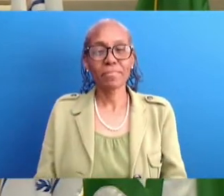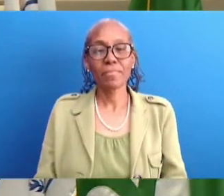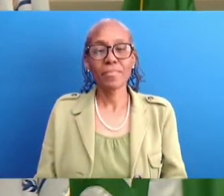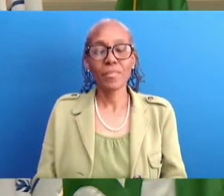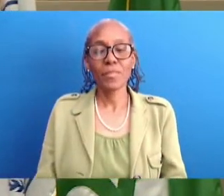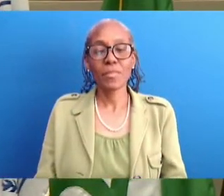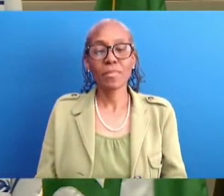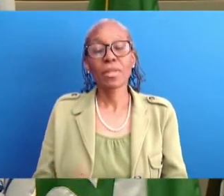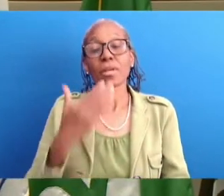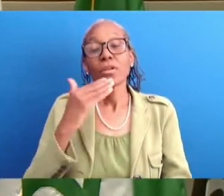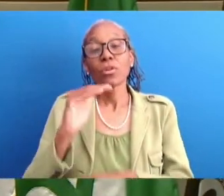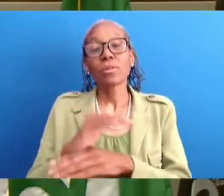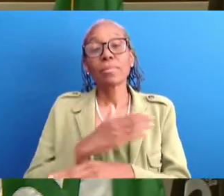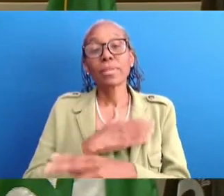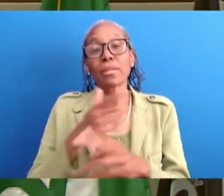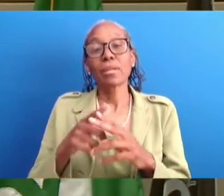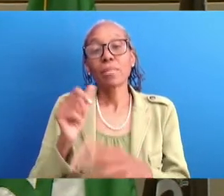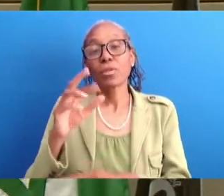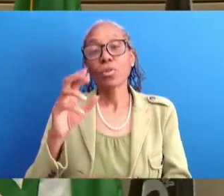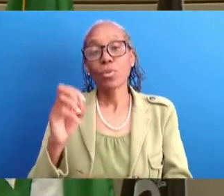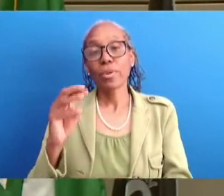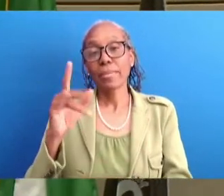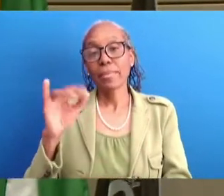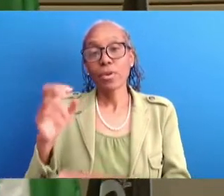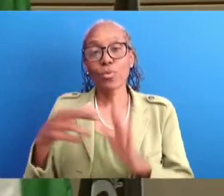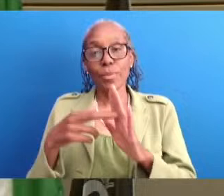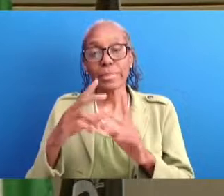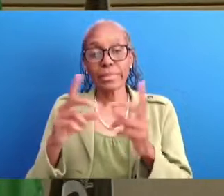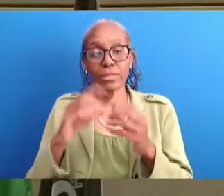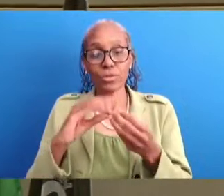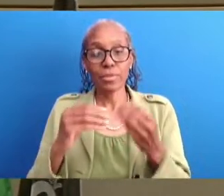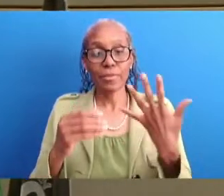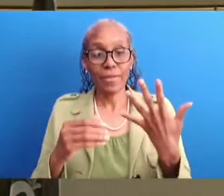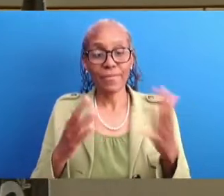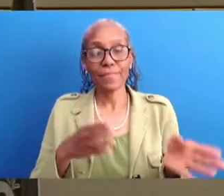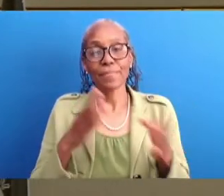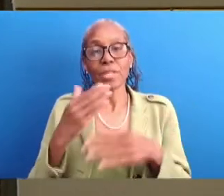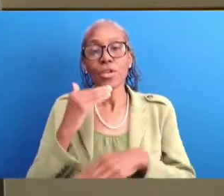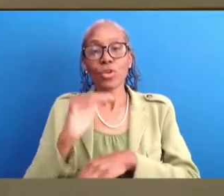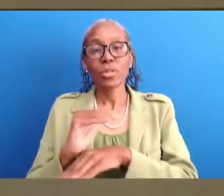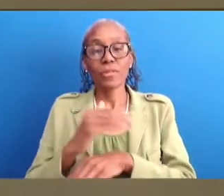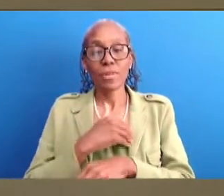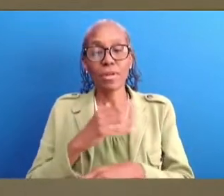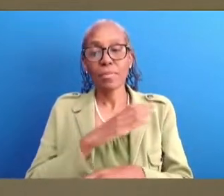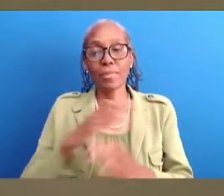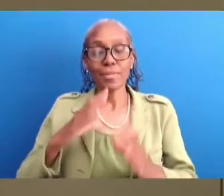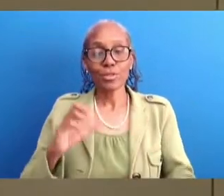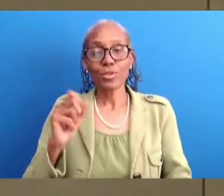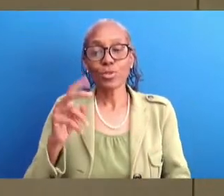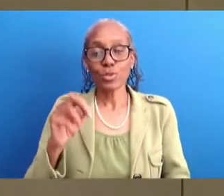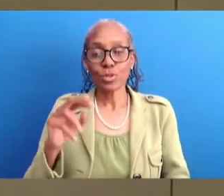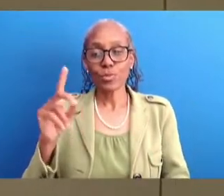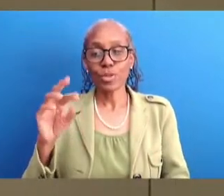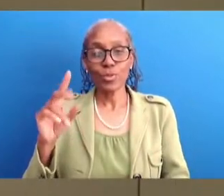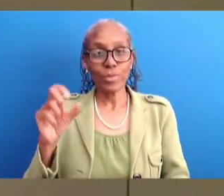THAT'S DISTRICT 2. WELCOME.